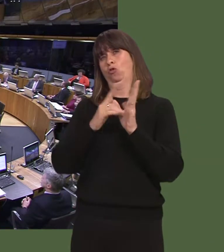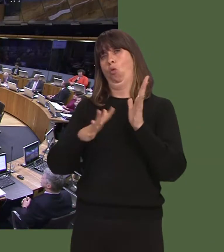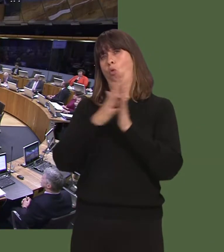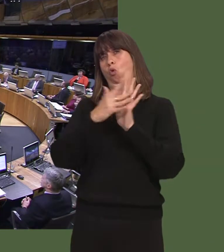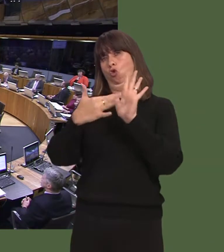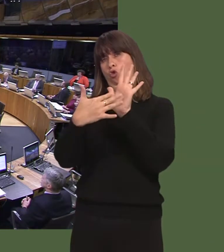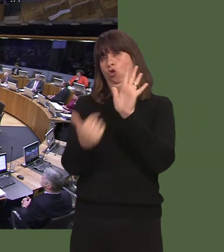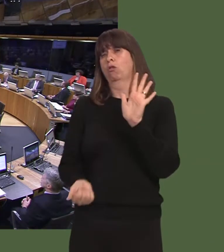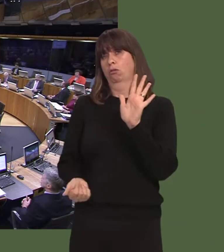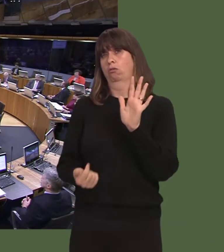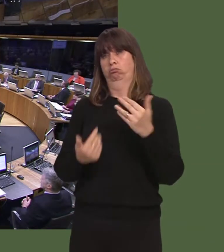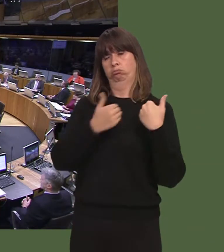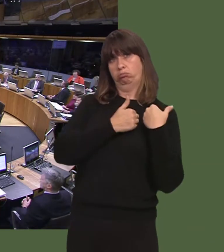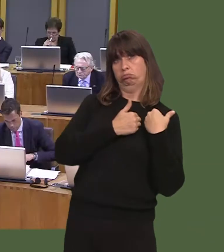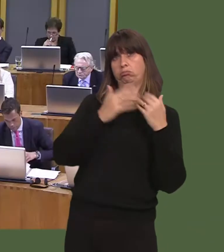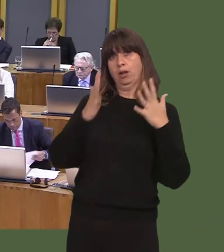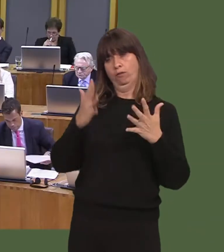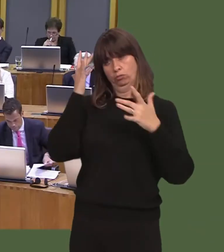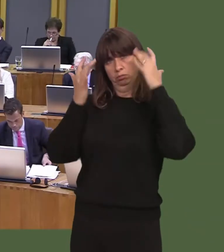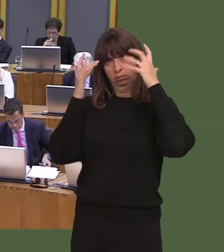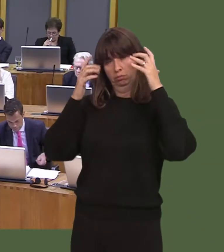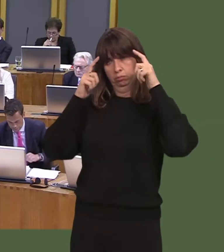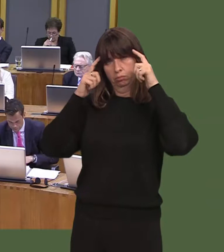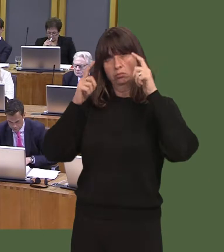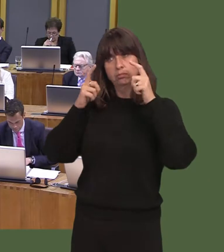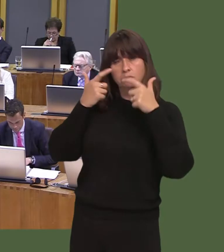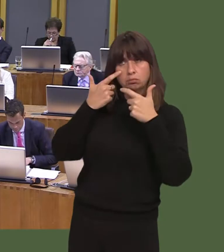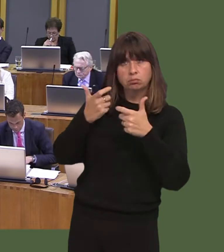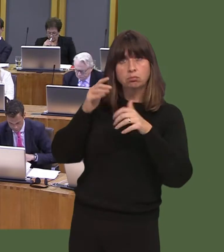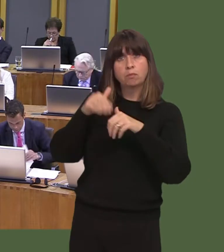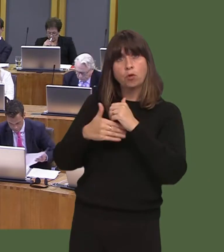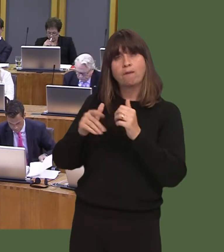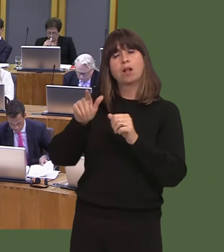Ministers have a legal duty to have due regard to the United Nations Convention on the Rights